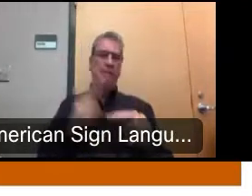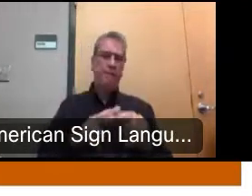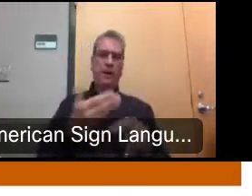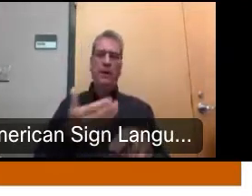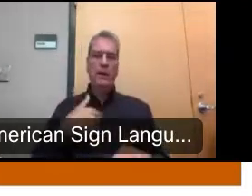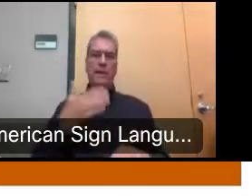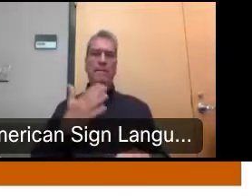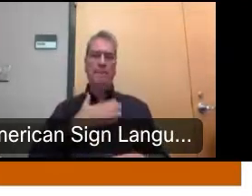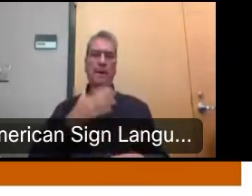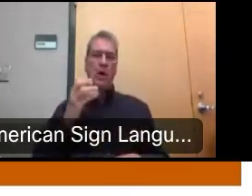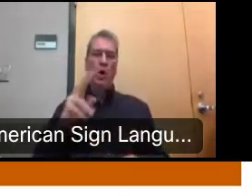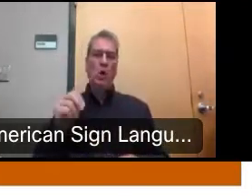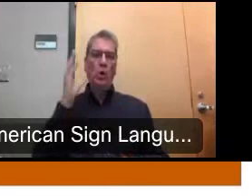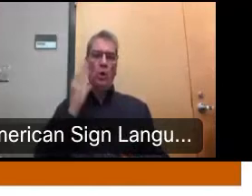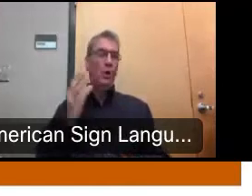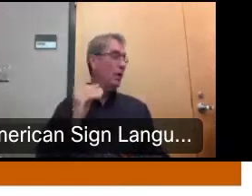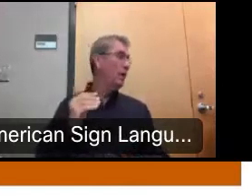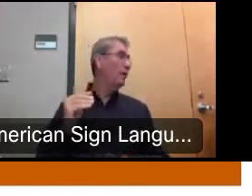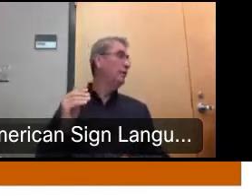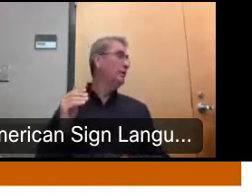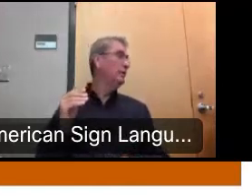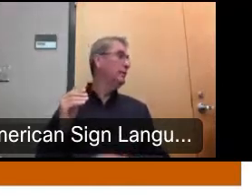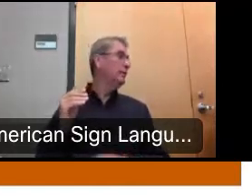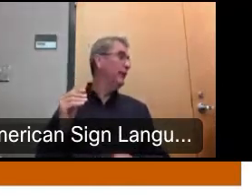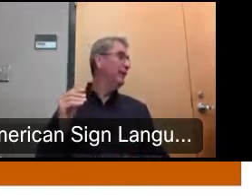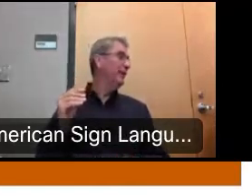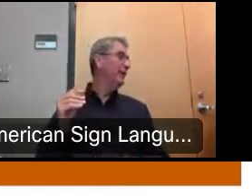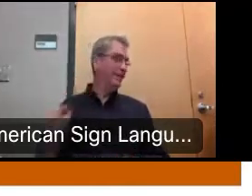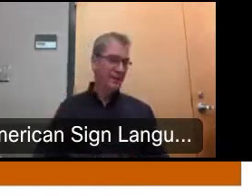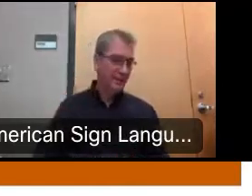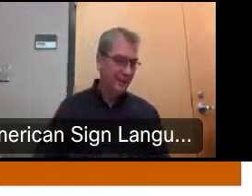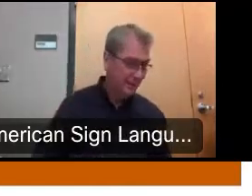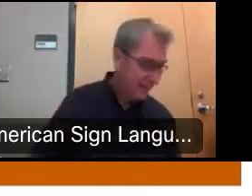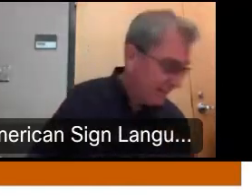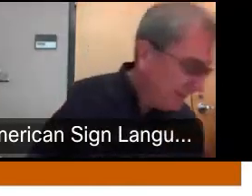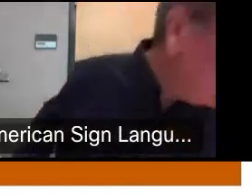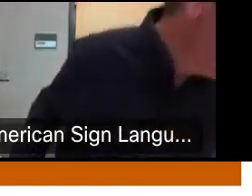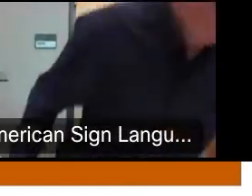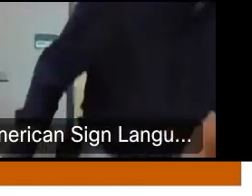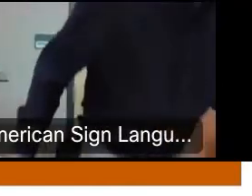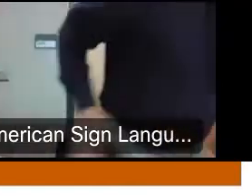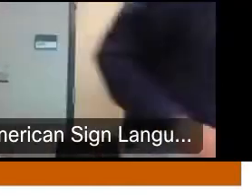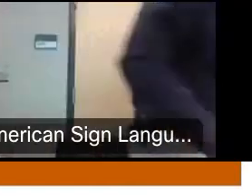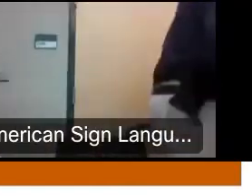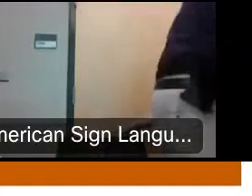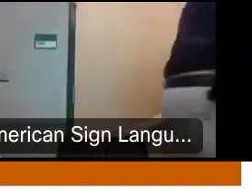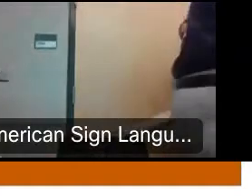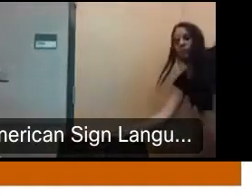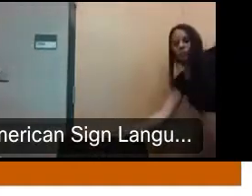my career. Um, and I'll show you some examples of that today. If I'm teaching my advertising students, how advertising works, or we think about the health